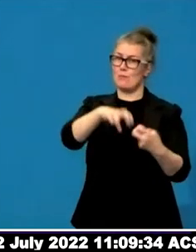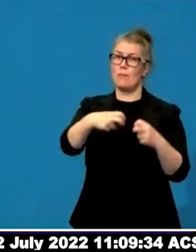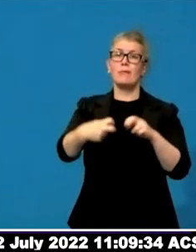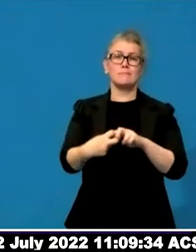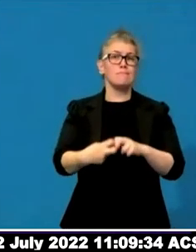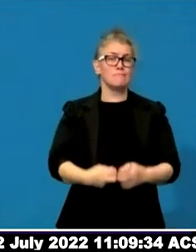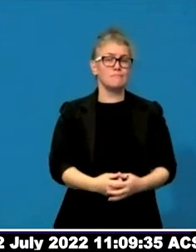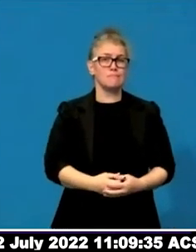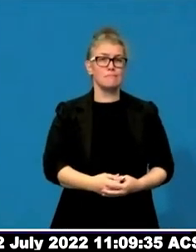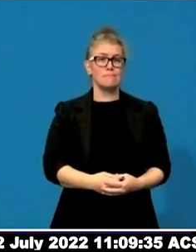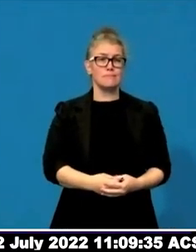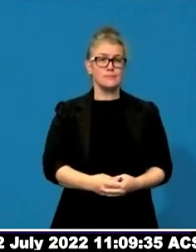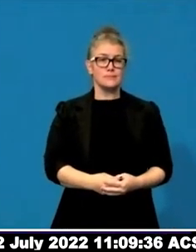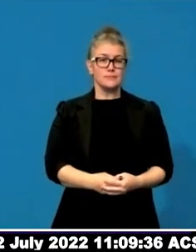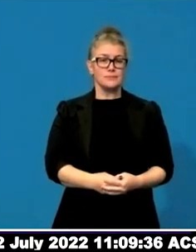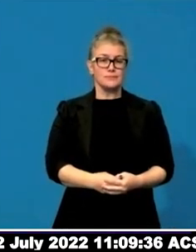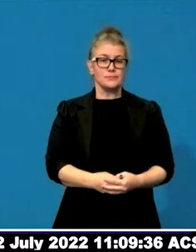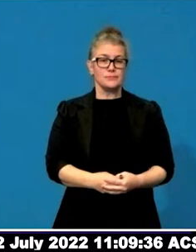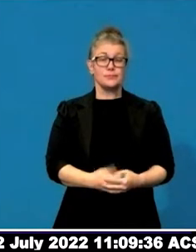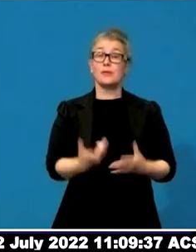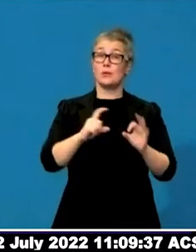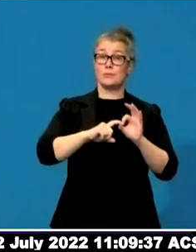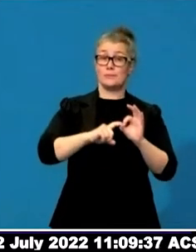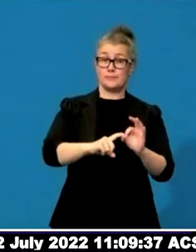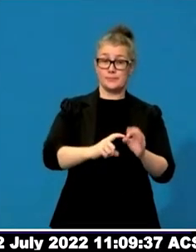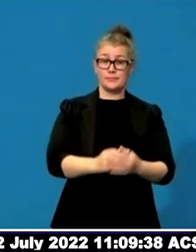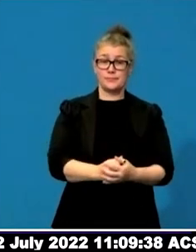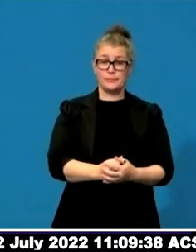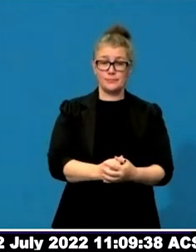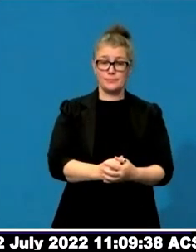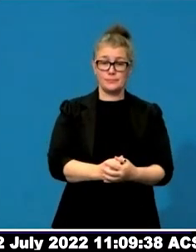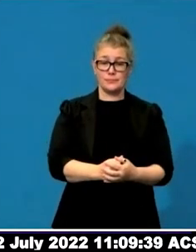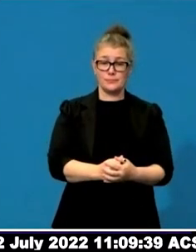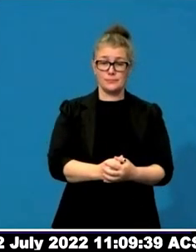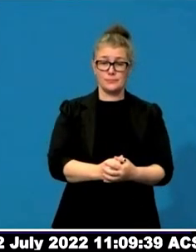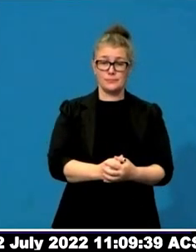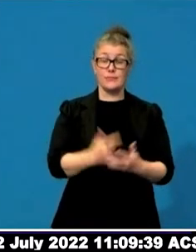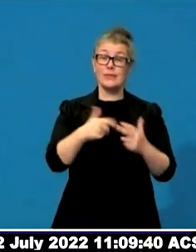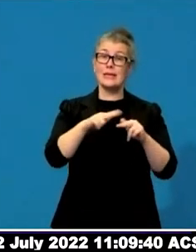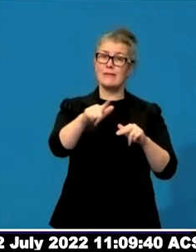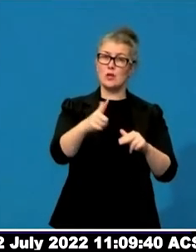If you were making a complaint about what had happened to a participant in the Northern Territory, to whom would you